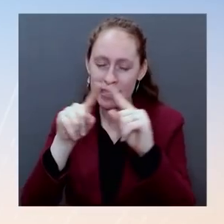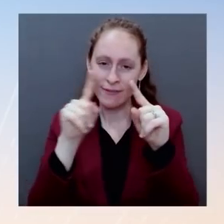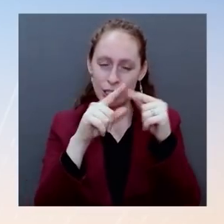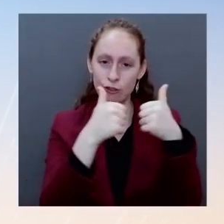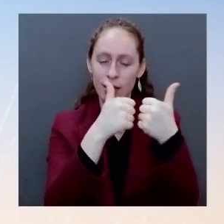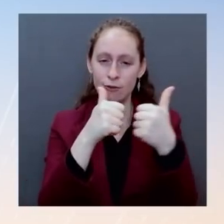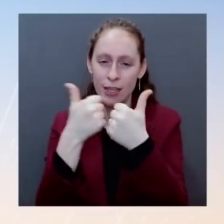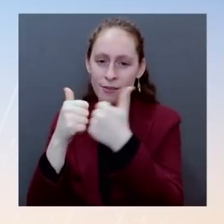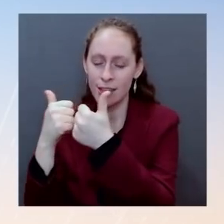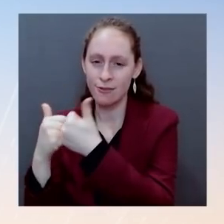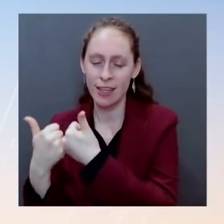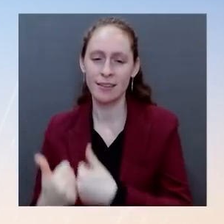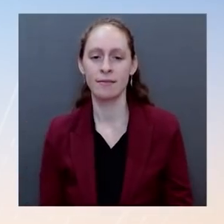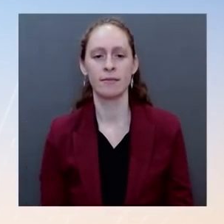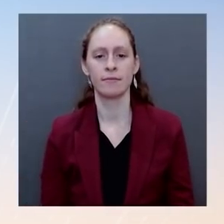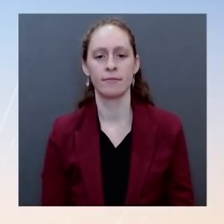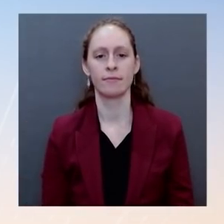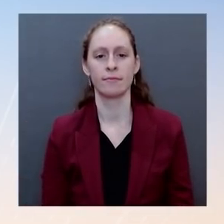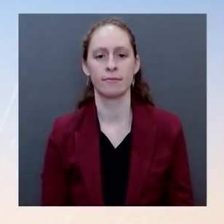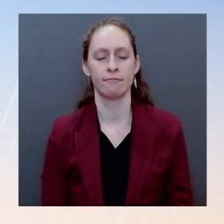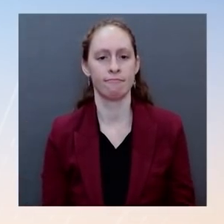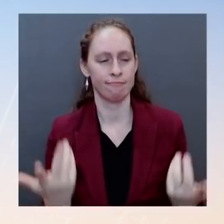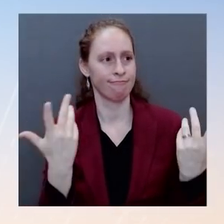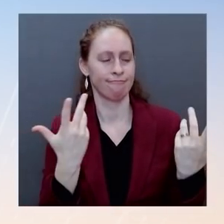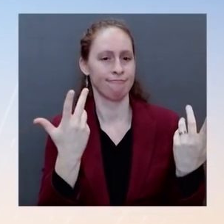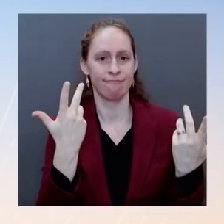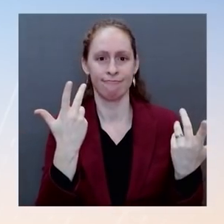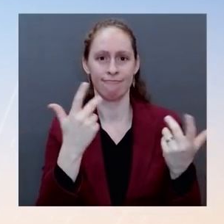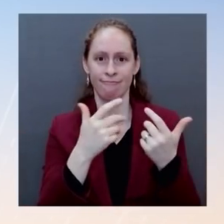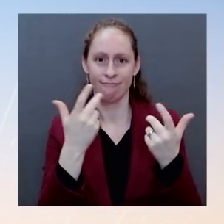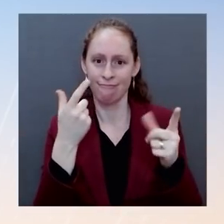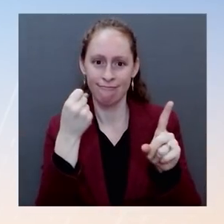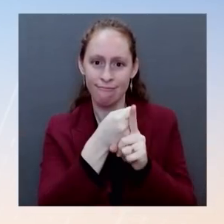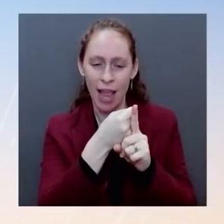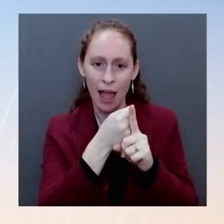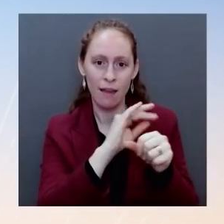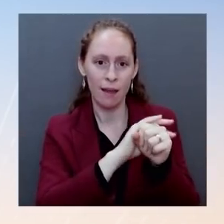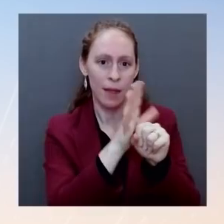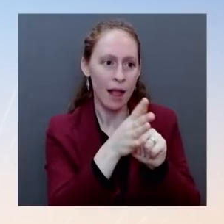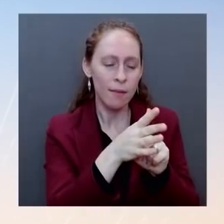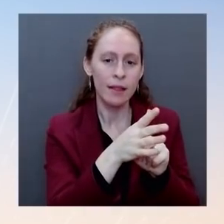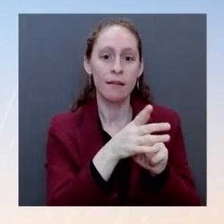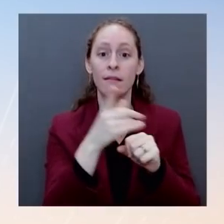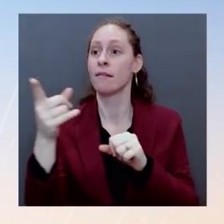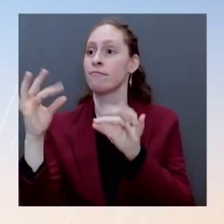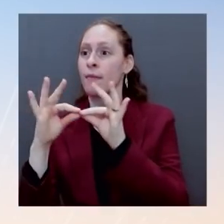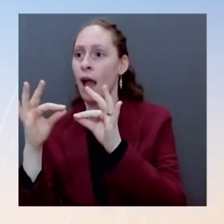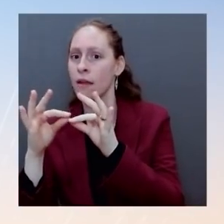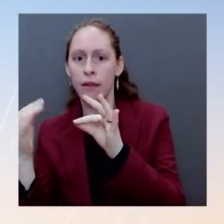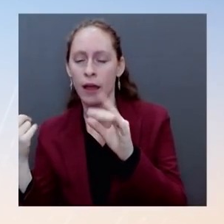by a huge increase of demand and retail purchases online that we saw across the course of the fall.